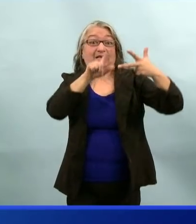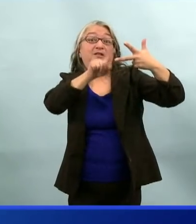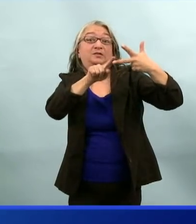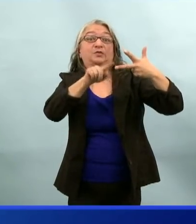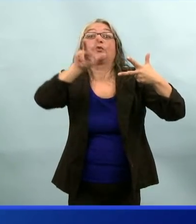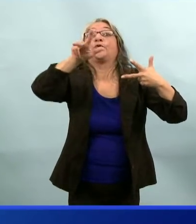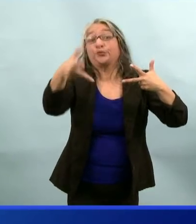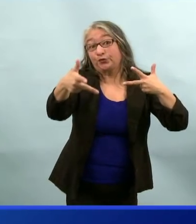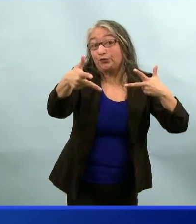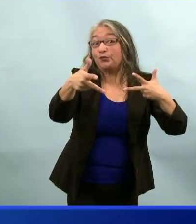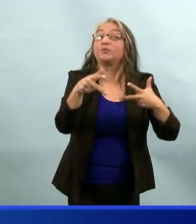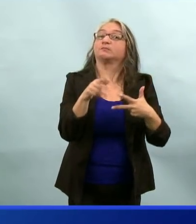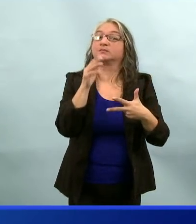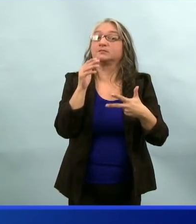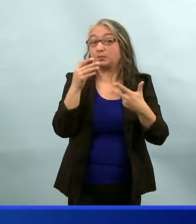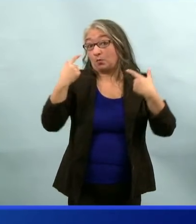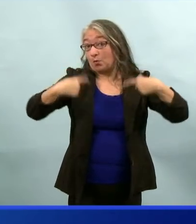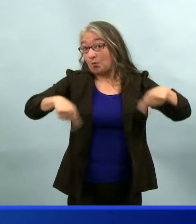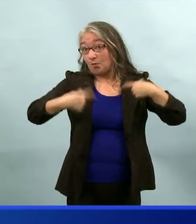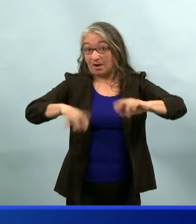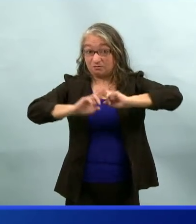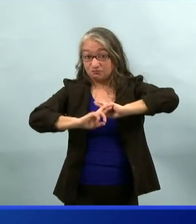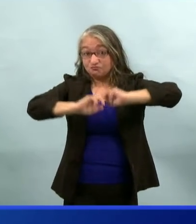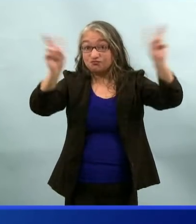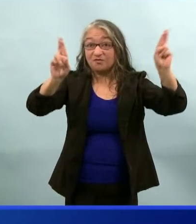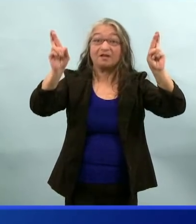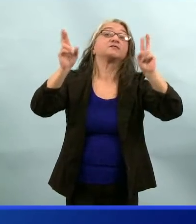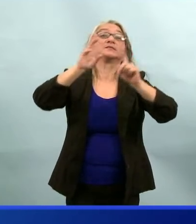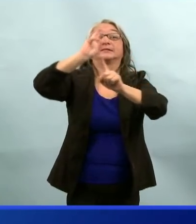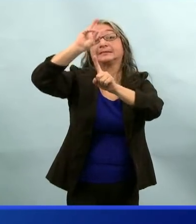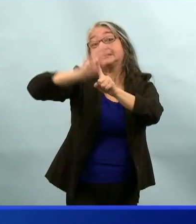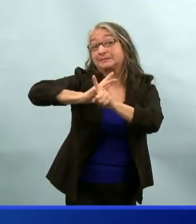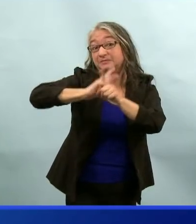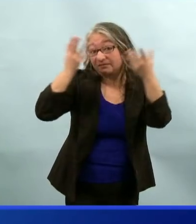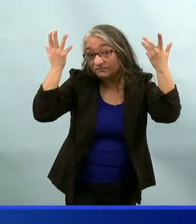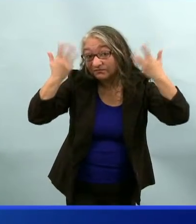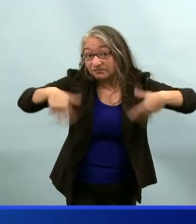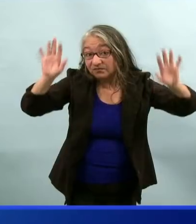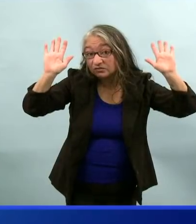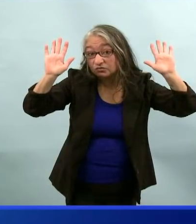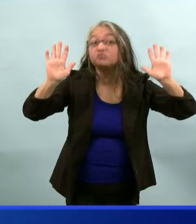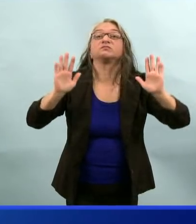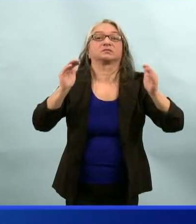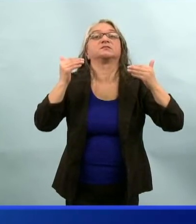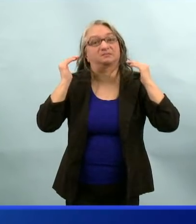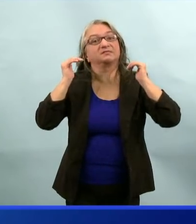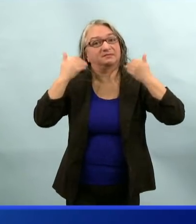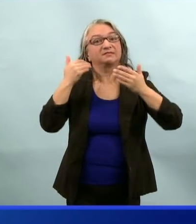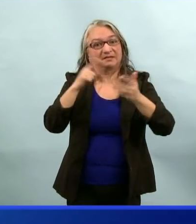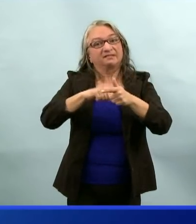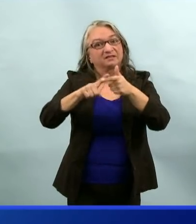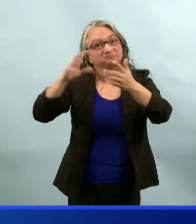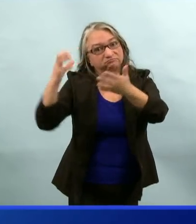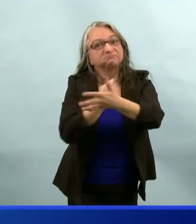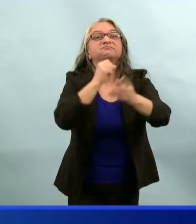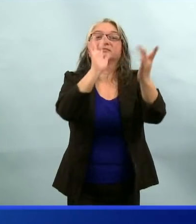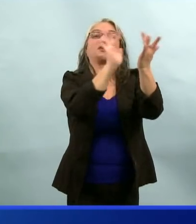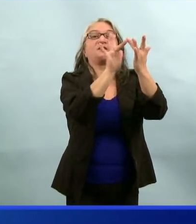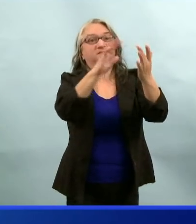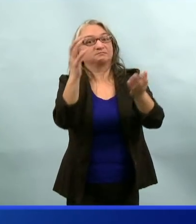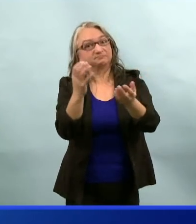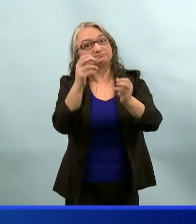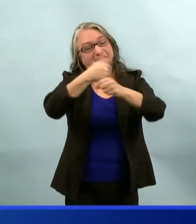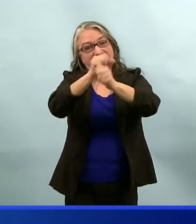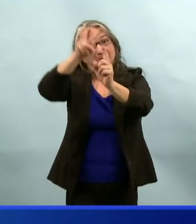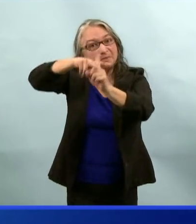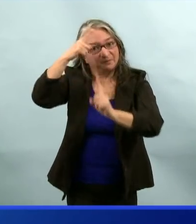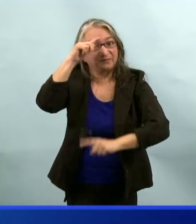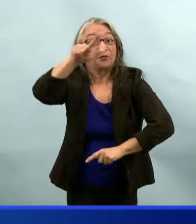they are eligible when it comes to youth over the age of 12 and up to age 17 88.6